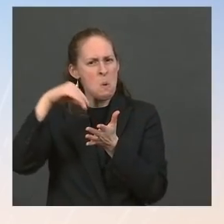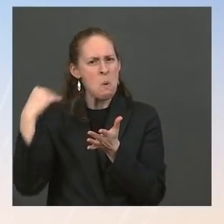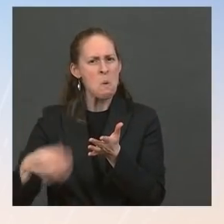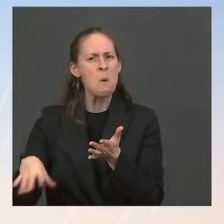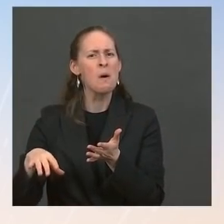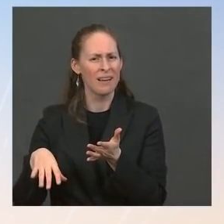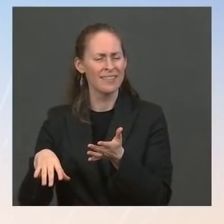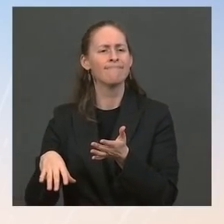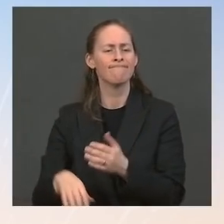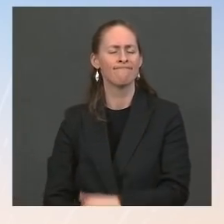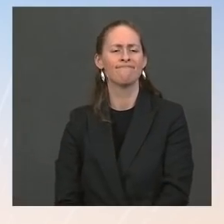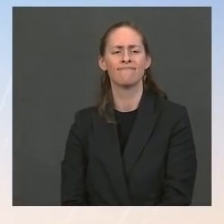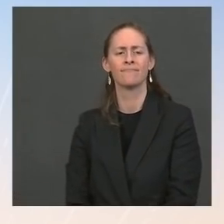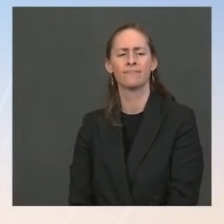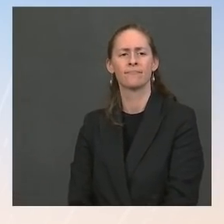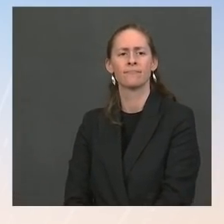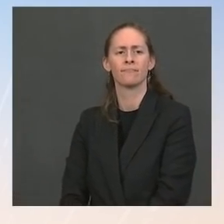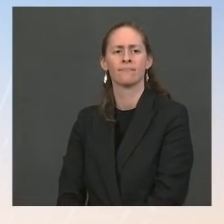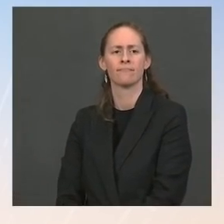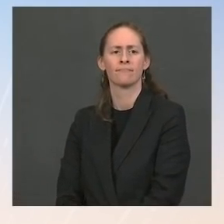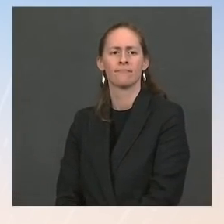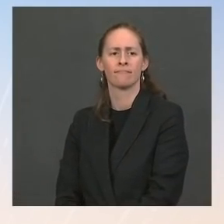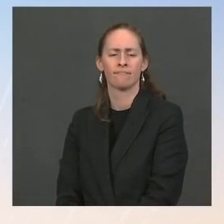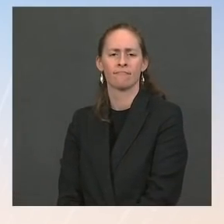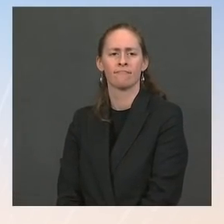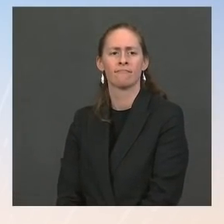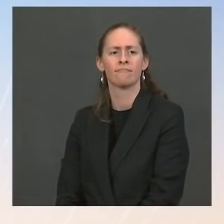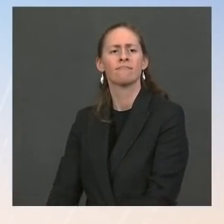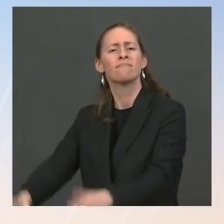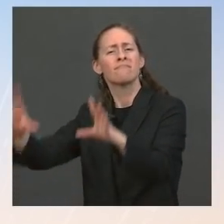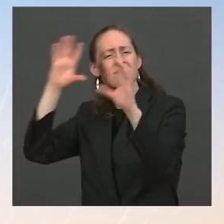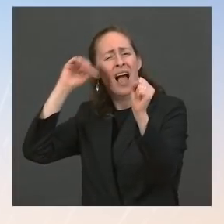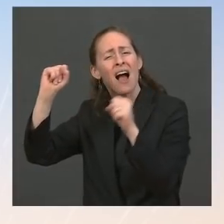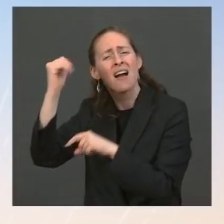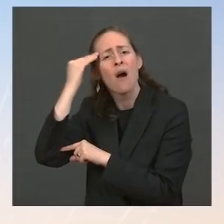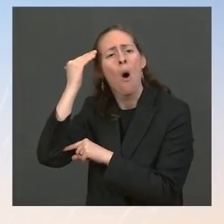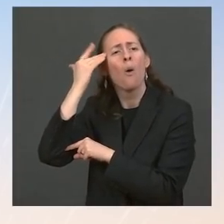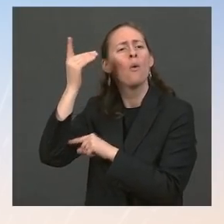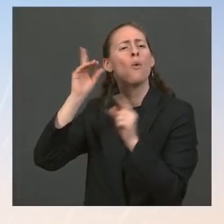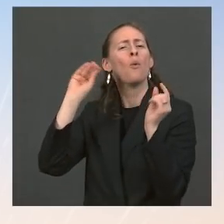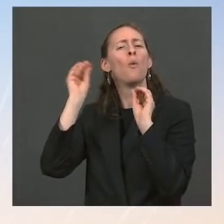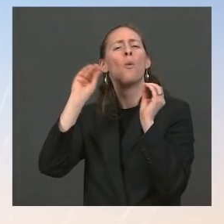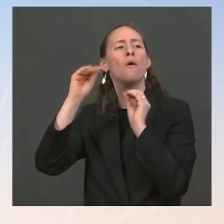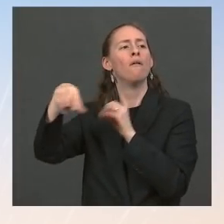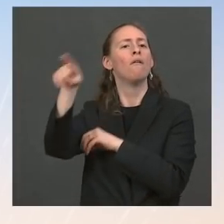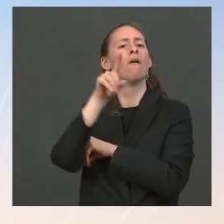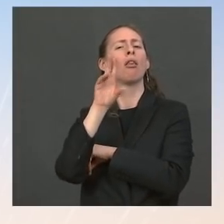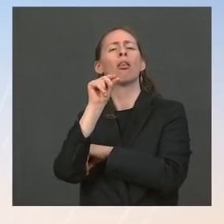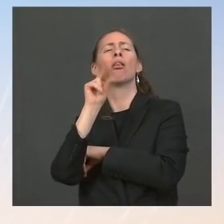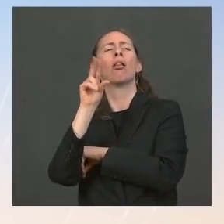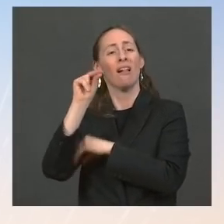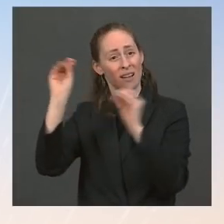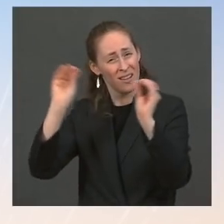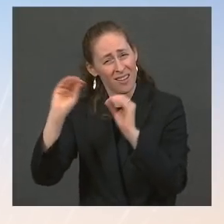No one is denying that inflation and any element of rising costs is an issue for the American people. The question is: What are the solutions?